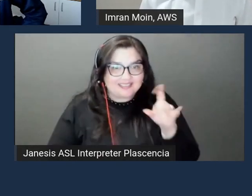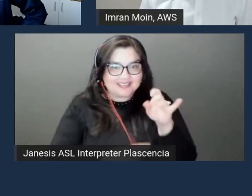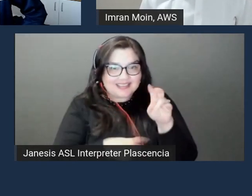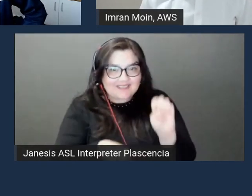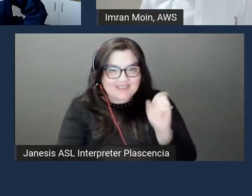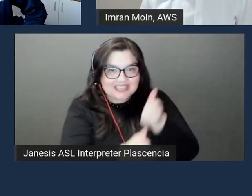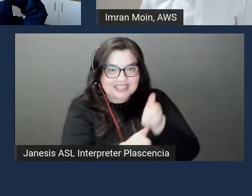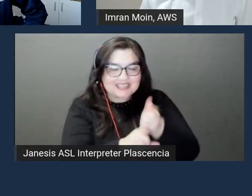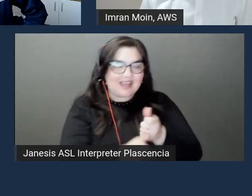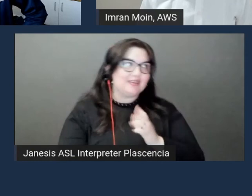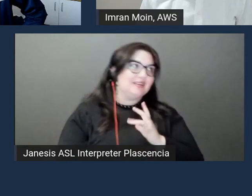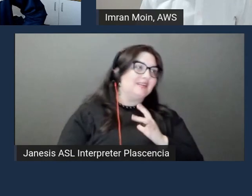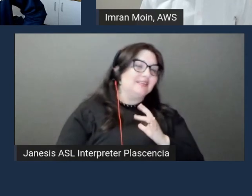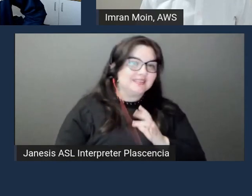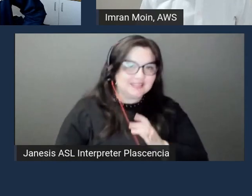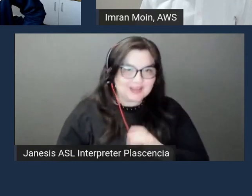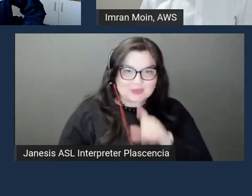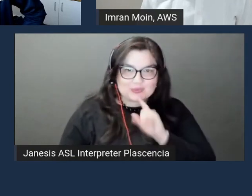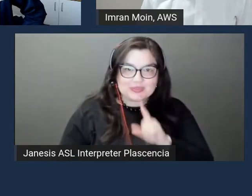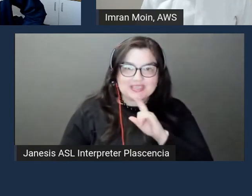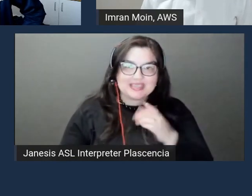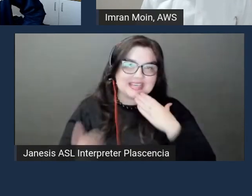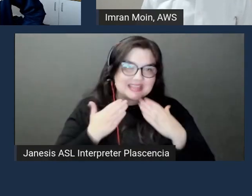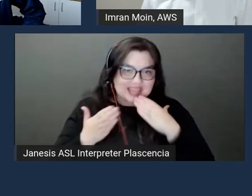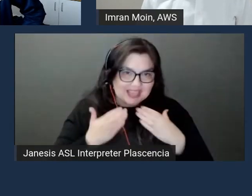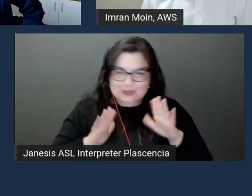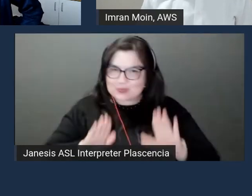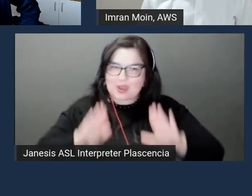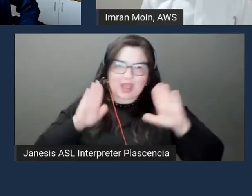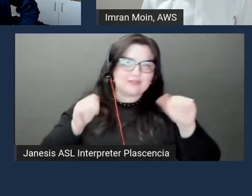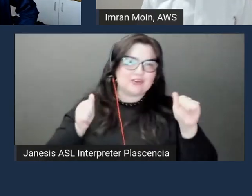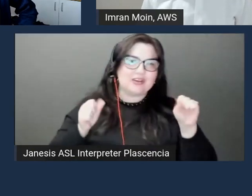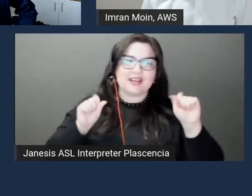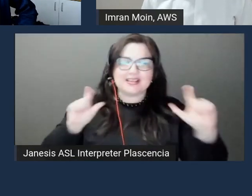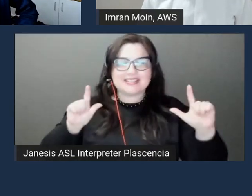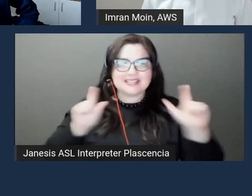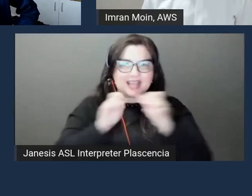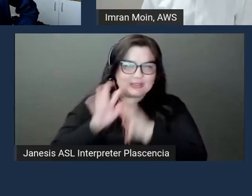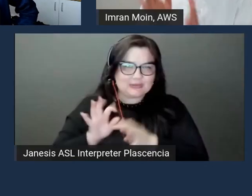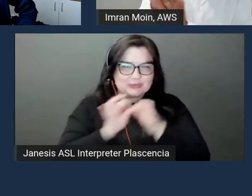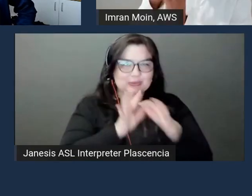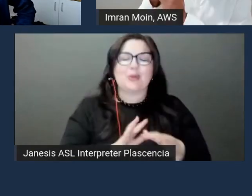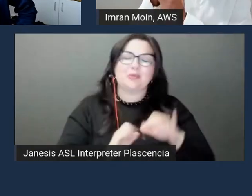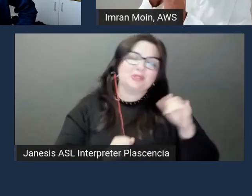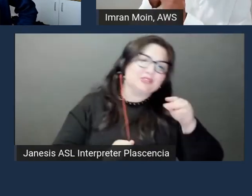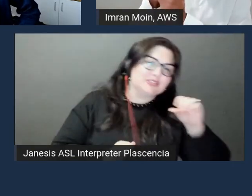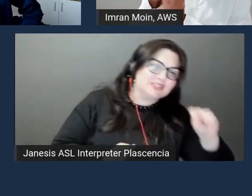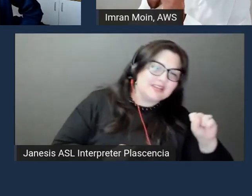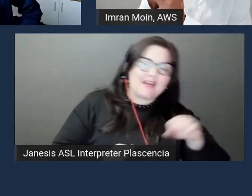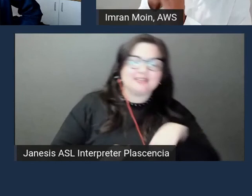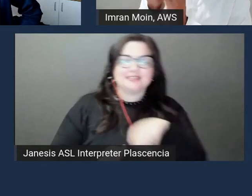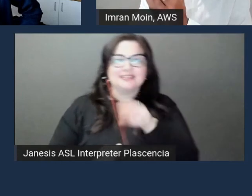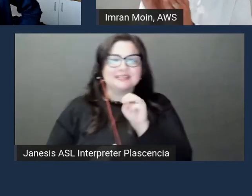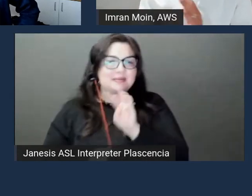I also want to, I also want to give a thanks to our wonderful ASL interpreters, Janesis and Meadow. Thank you very much for all you're doing.